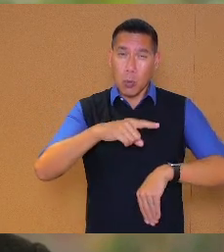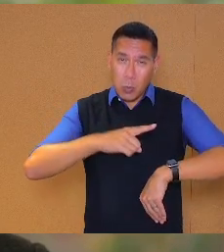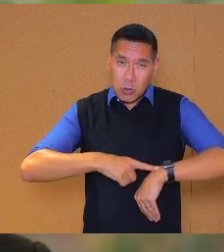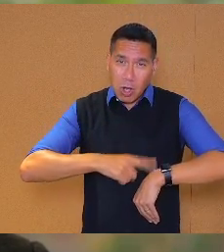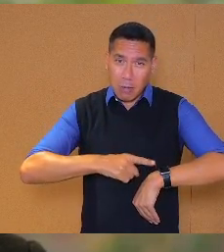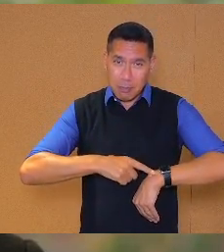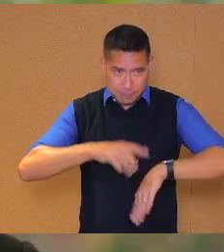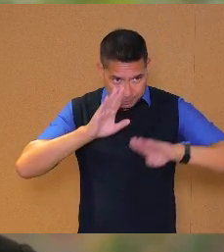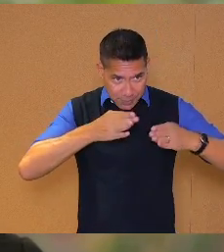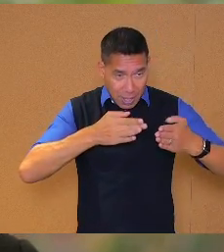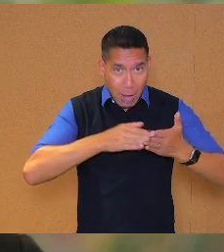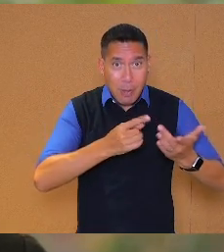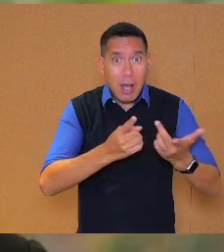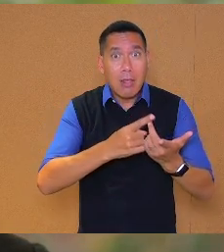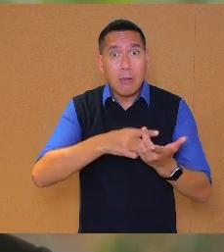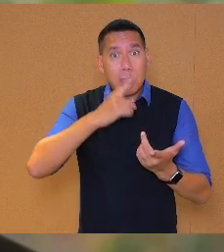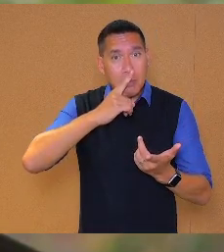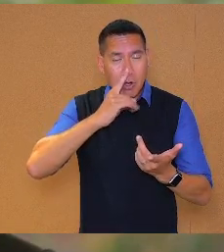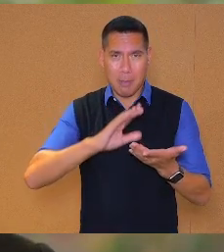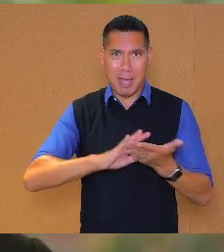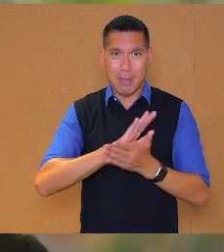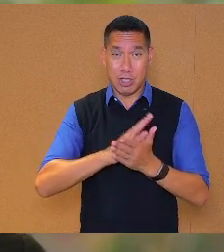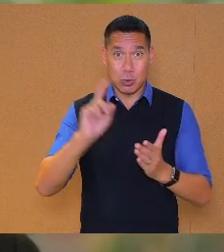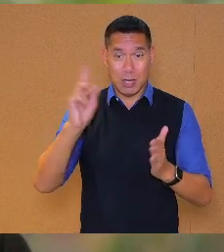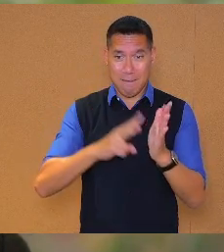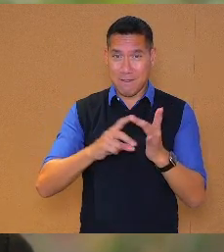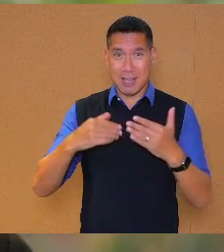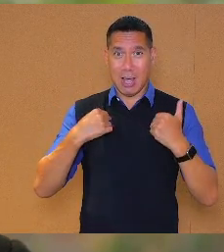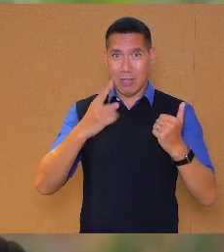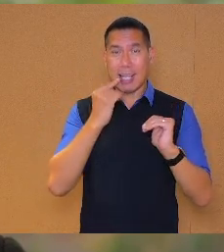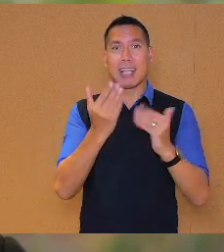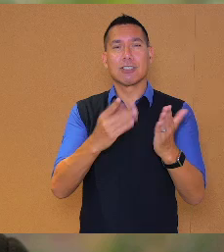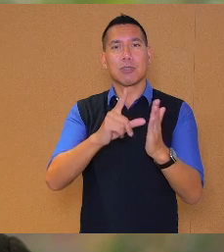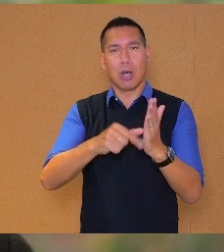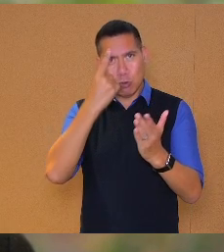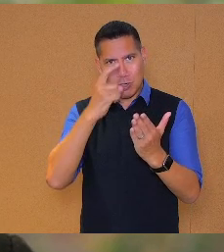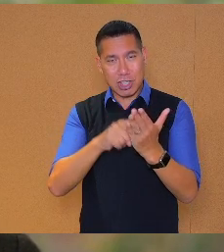dedicated to helping others, I am so pleased that today VicHealth can dedicate some time to recognising you.